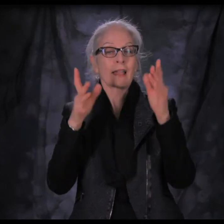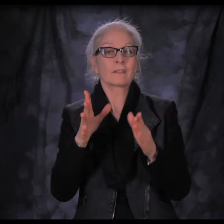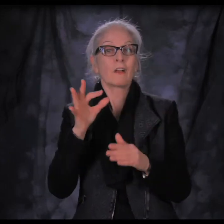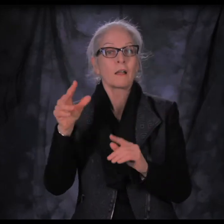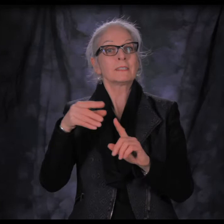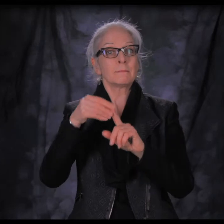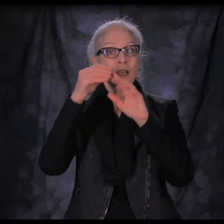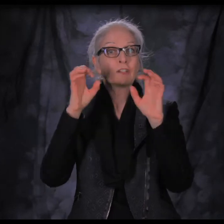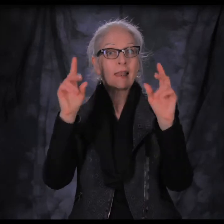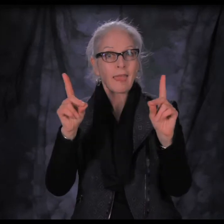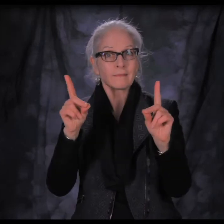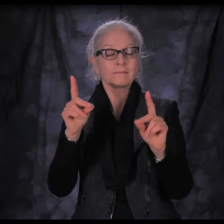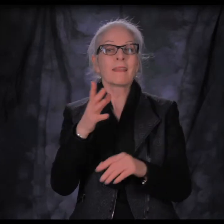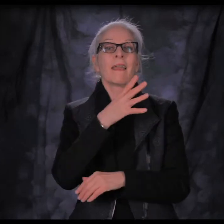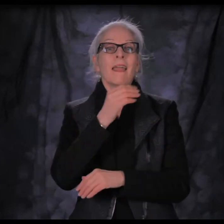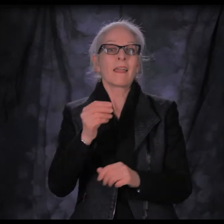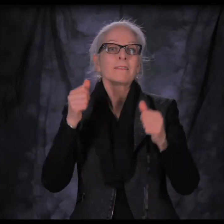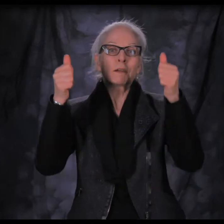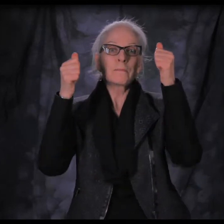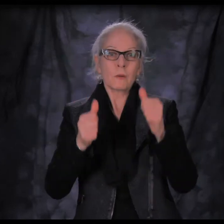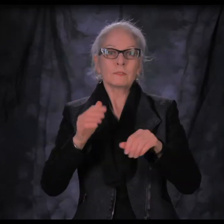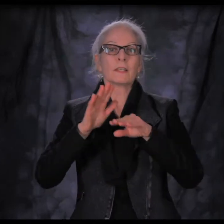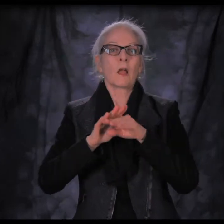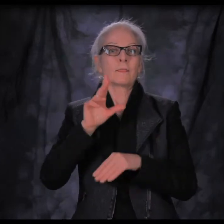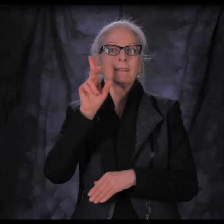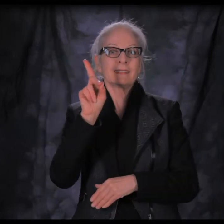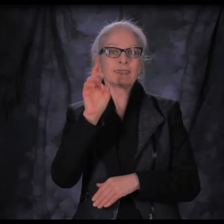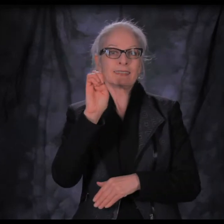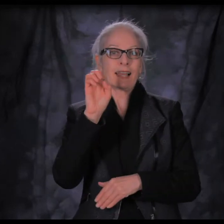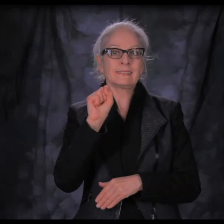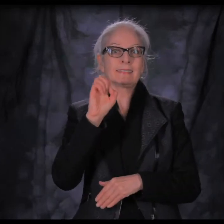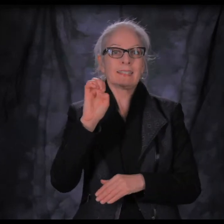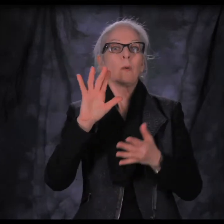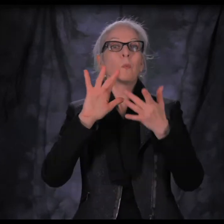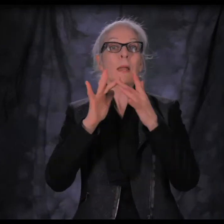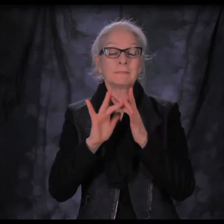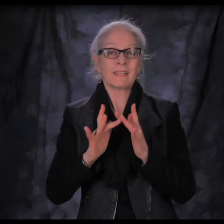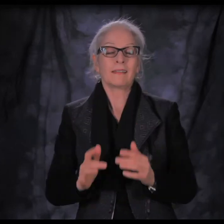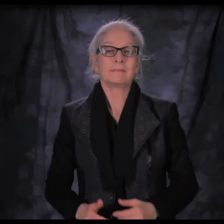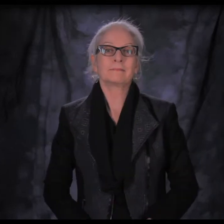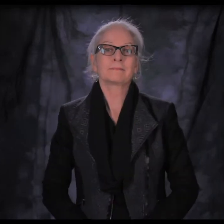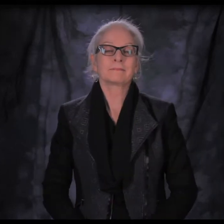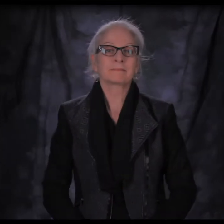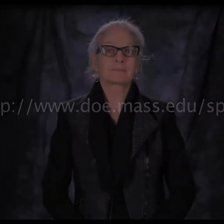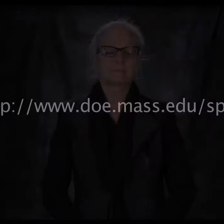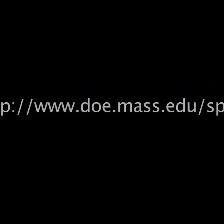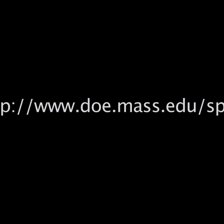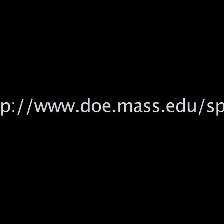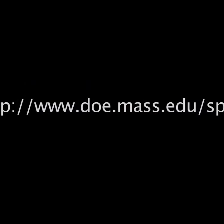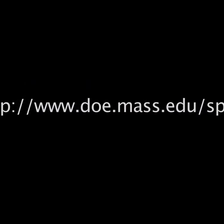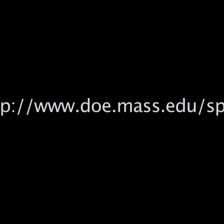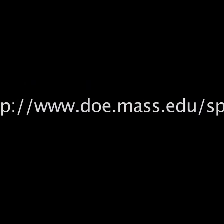and are posted on the DESE website.